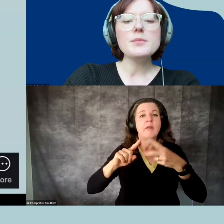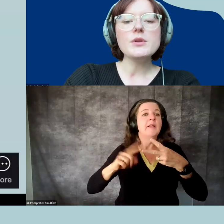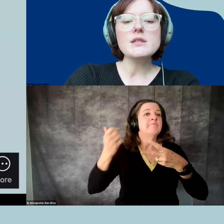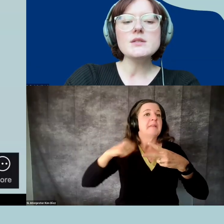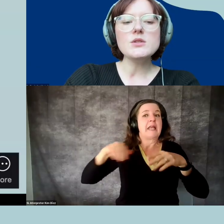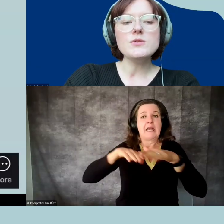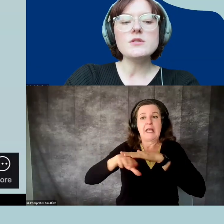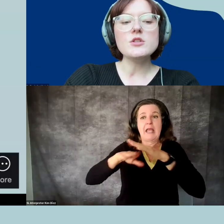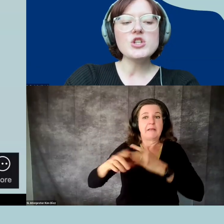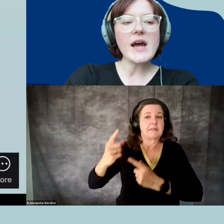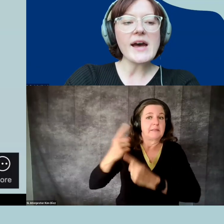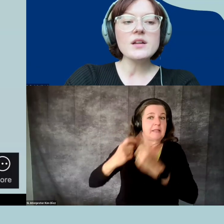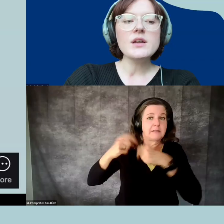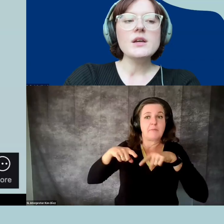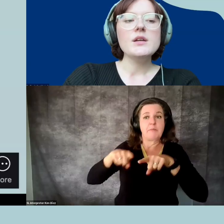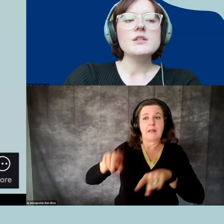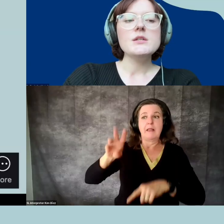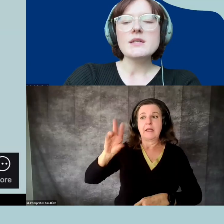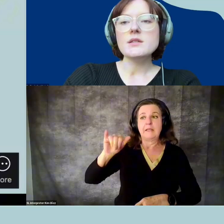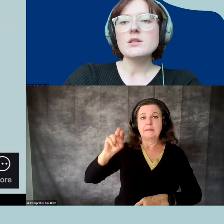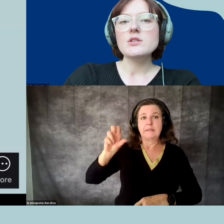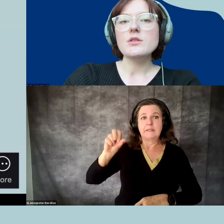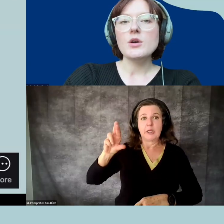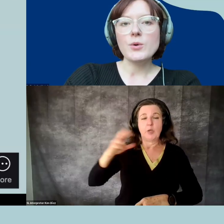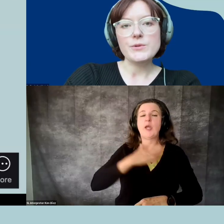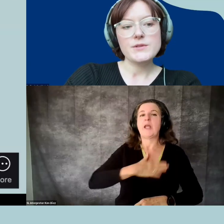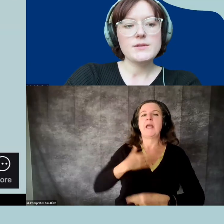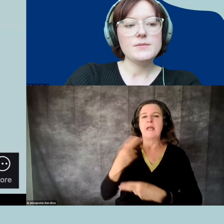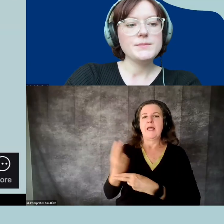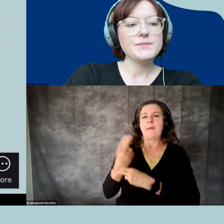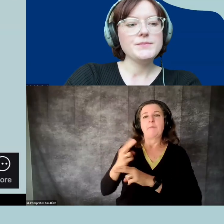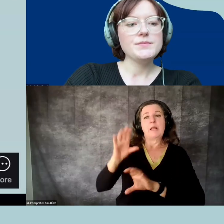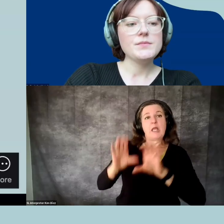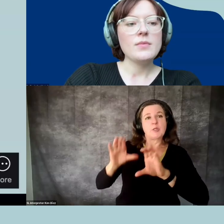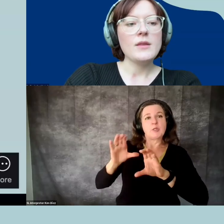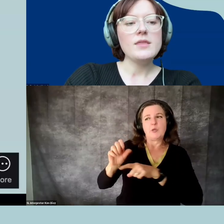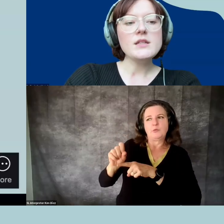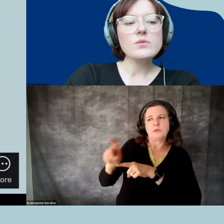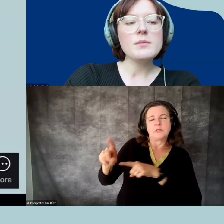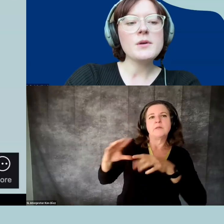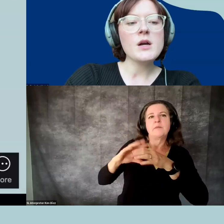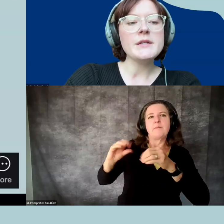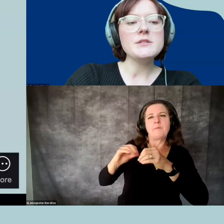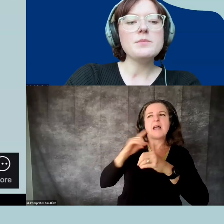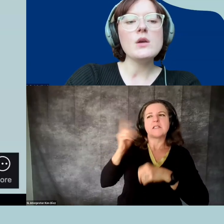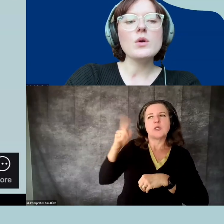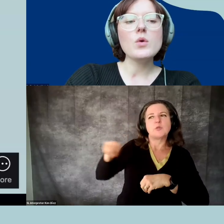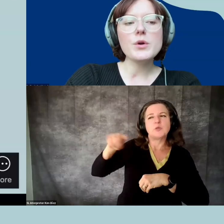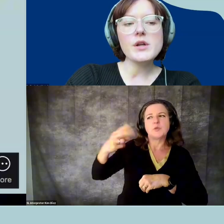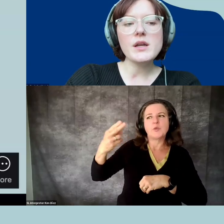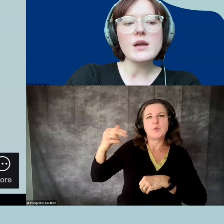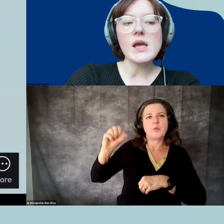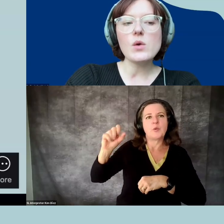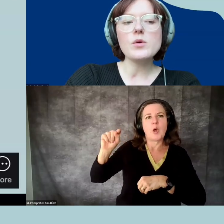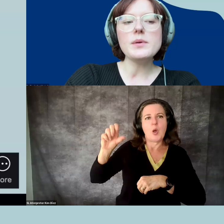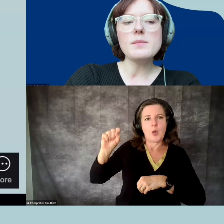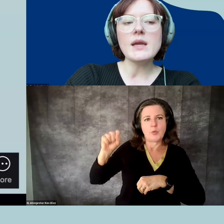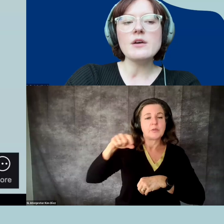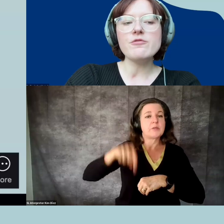please use the chat to message the hosts. This webinar is being recorded and will be made